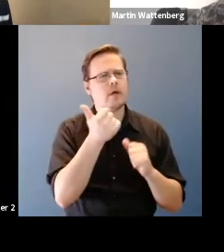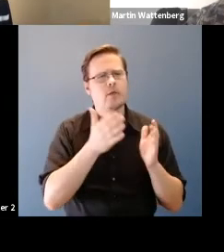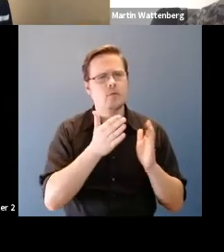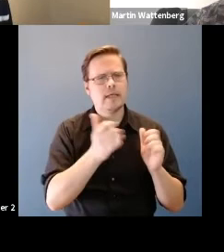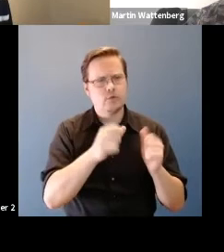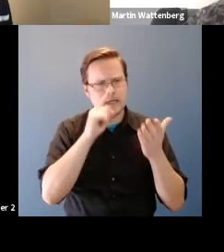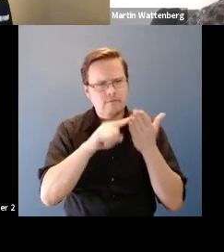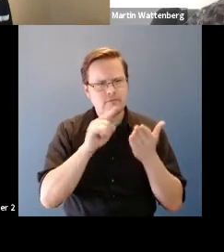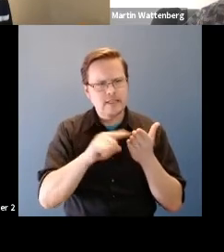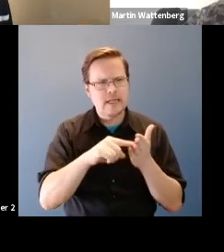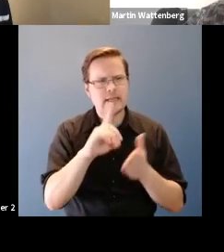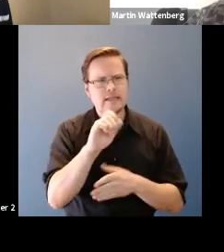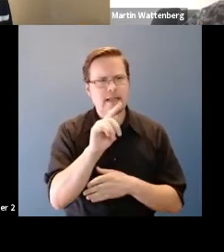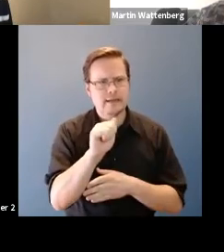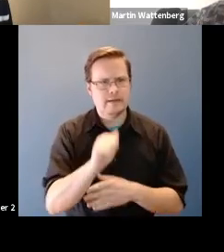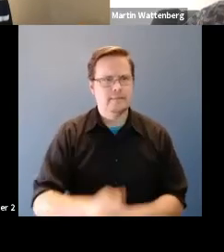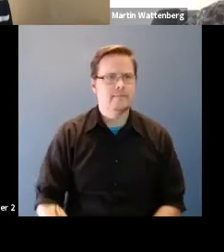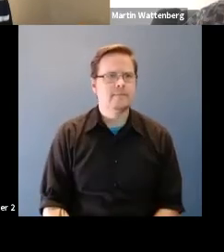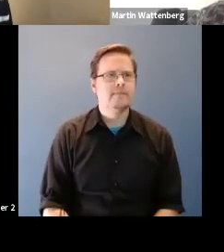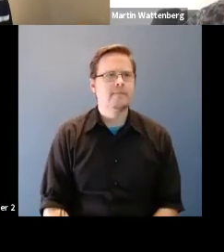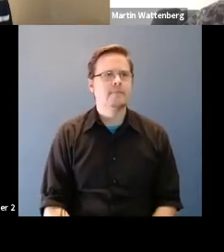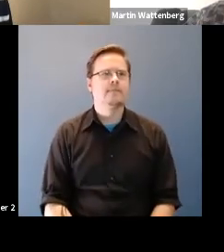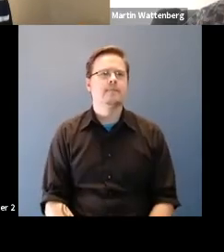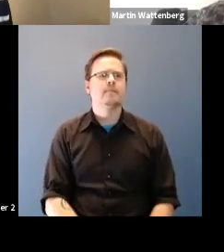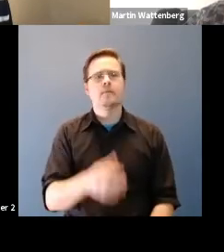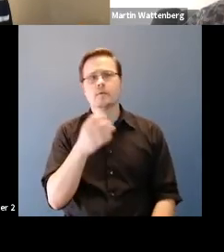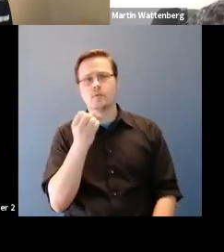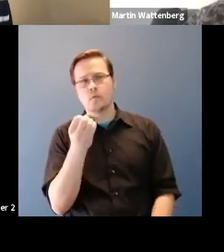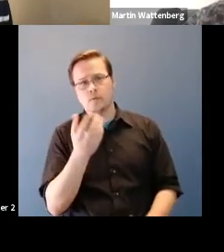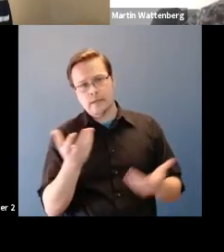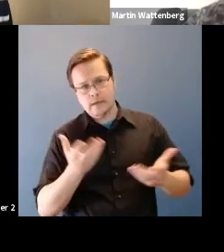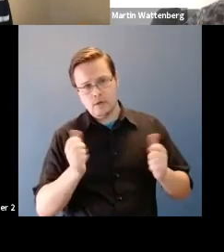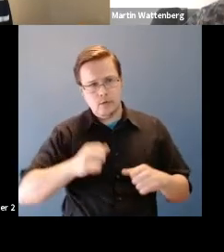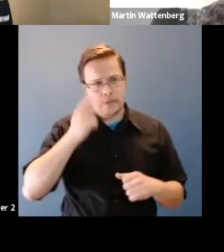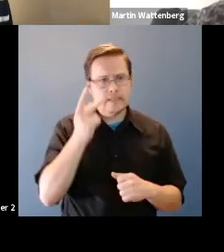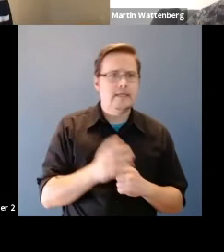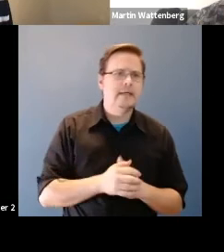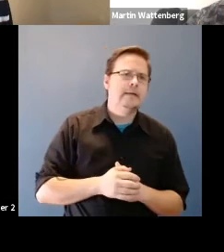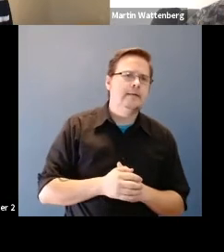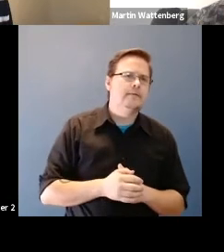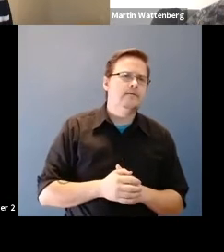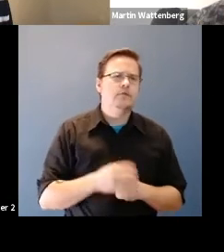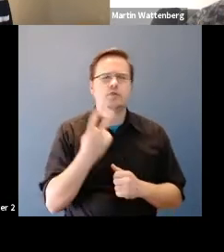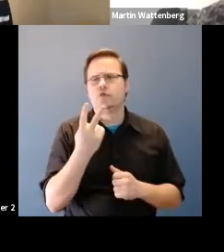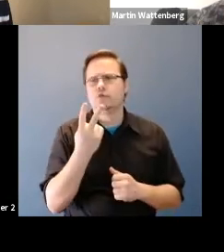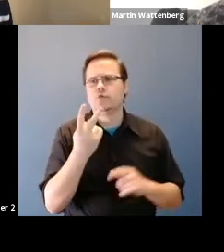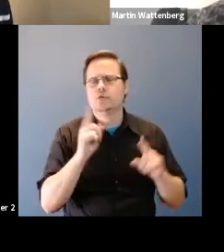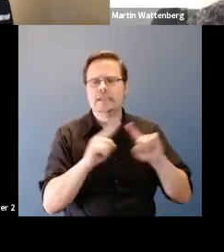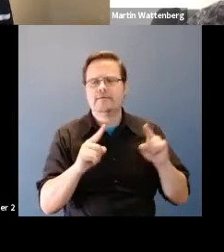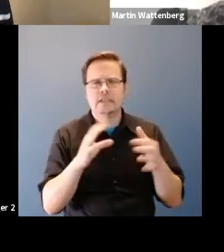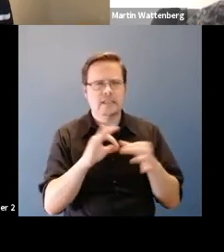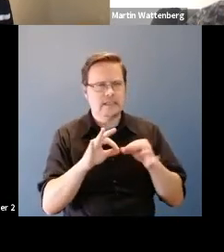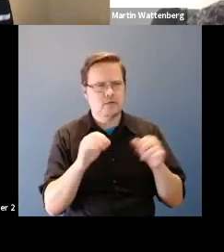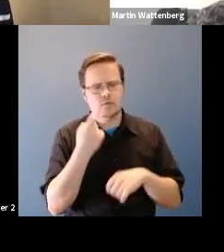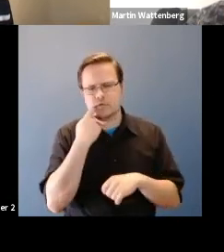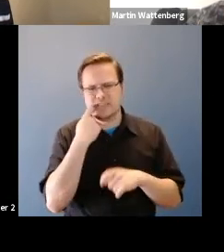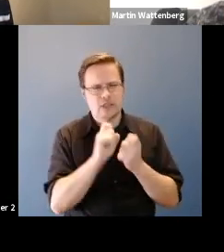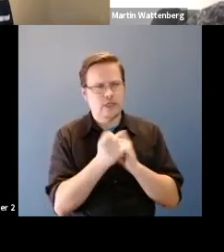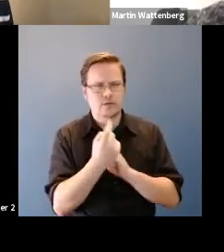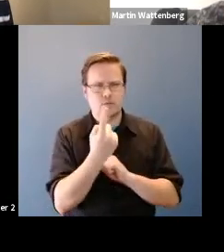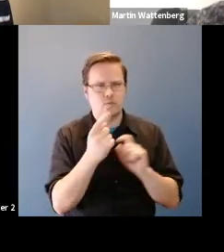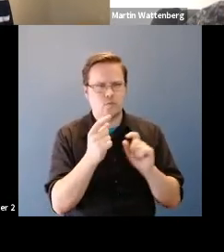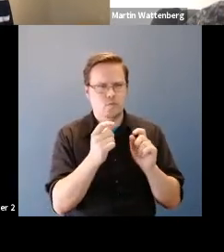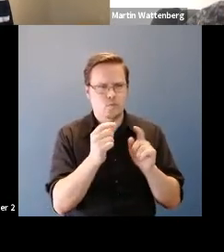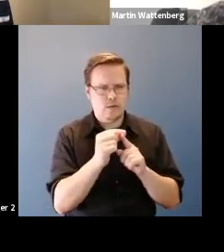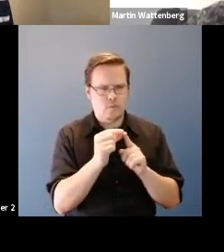Martin Wattenberg: So here we can see on let's look at two different sentences where we've just changed a different word Texas versus New York.